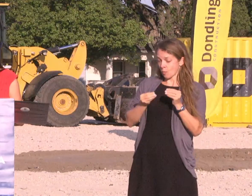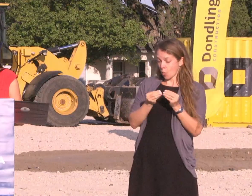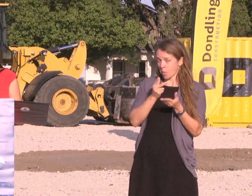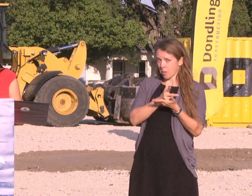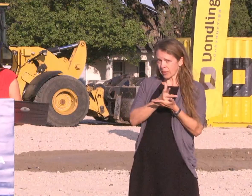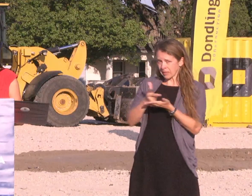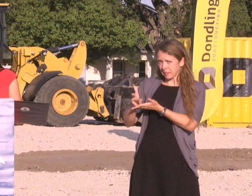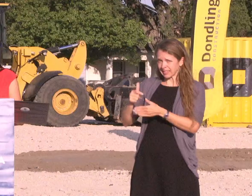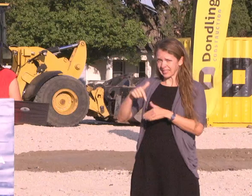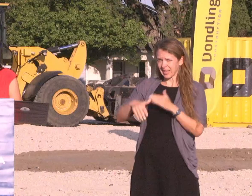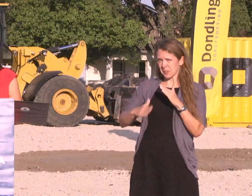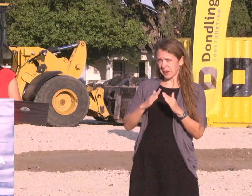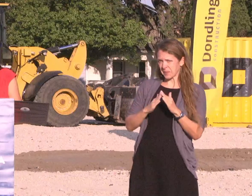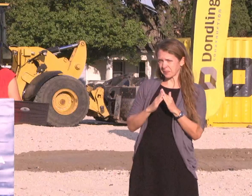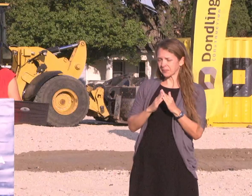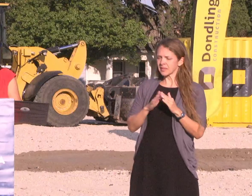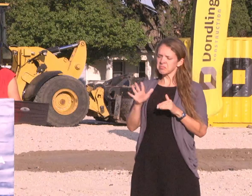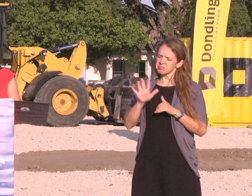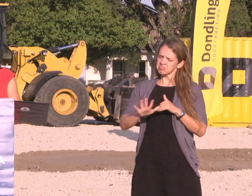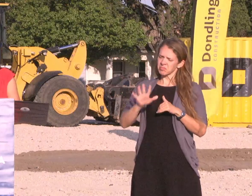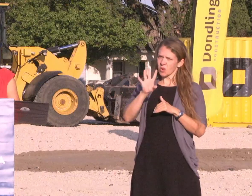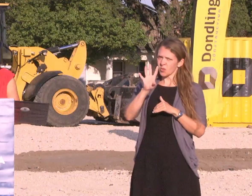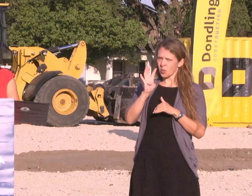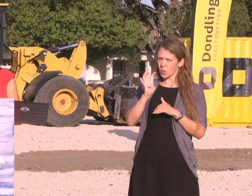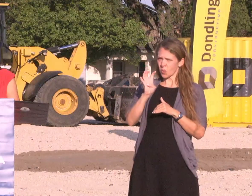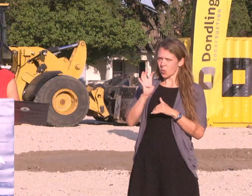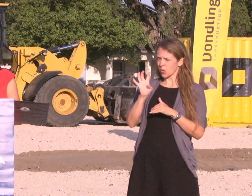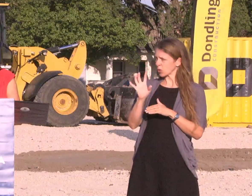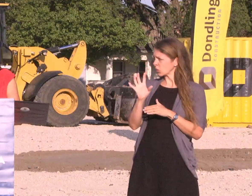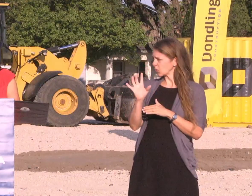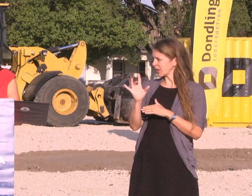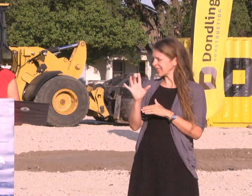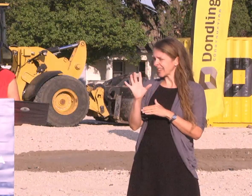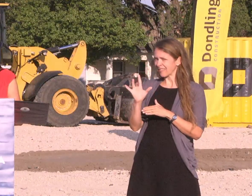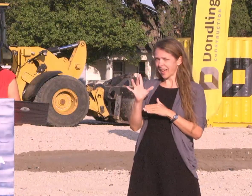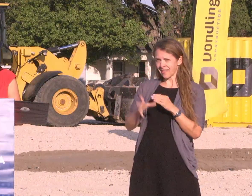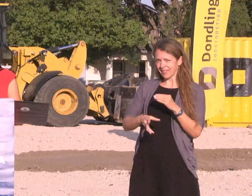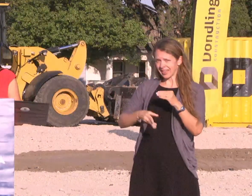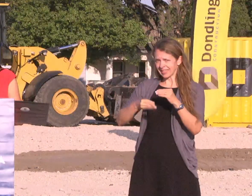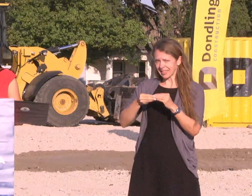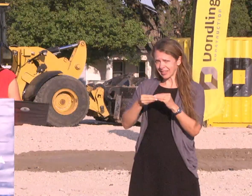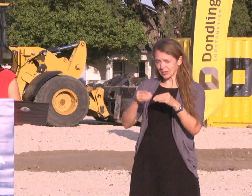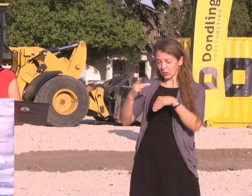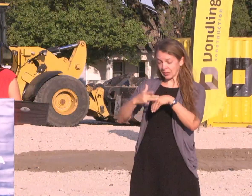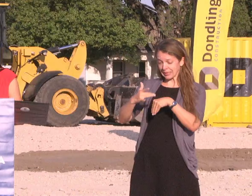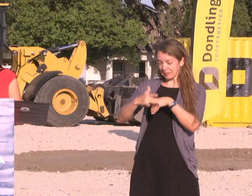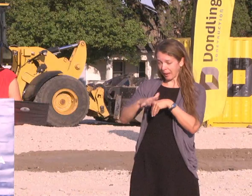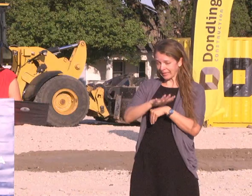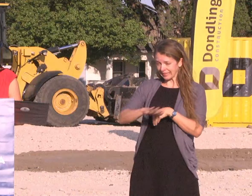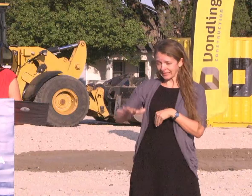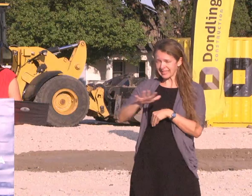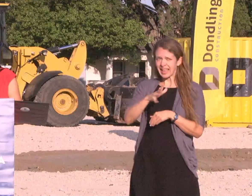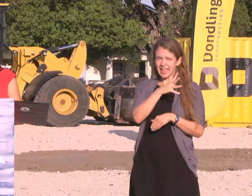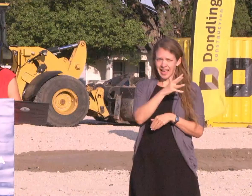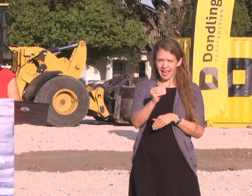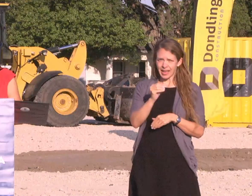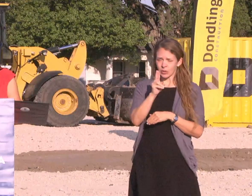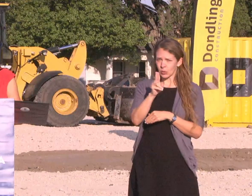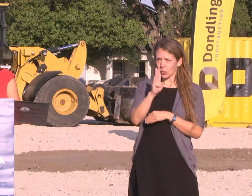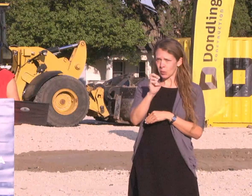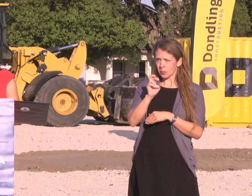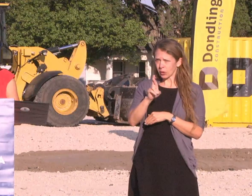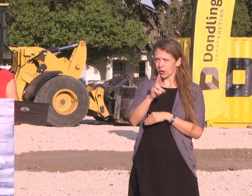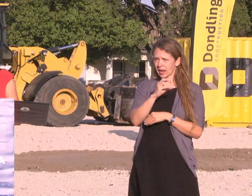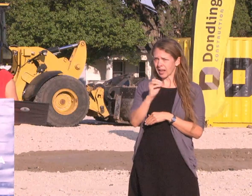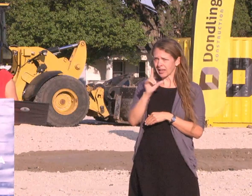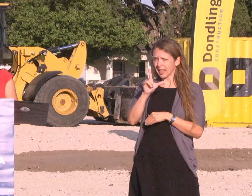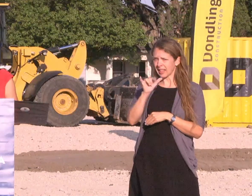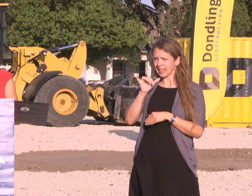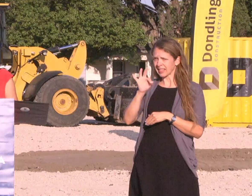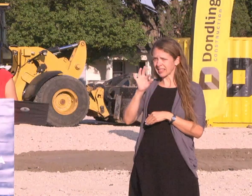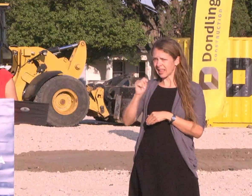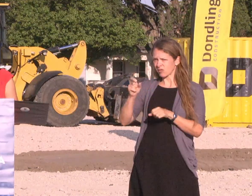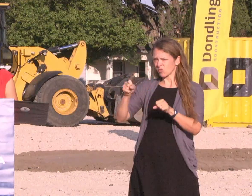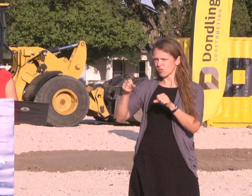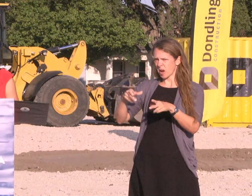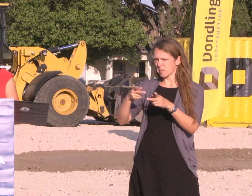downtown roughly 425 additional spaces as well as Uber and lift drop off locations